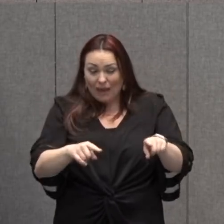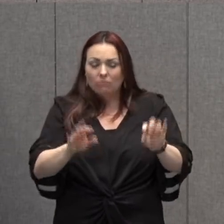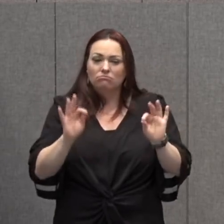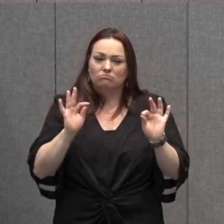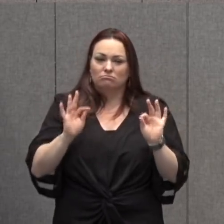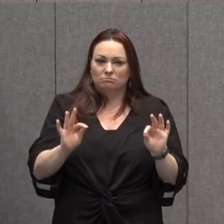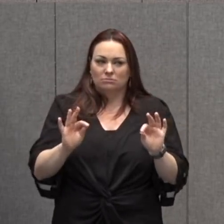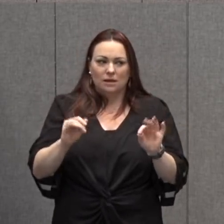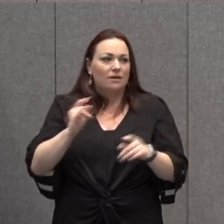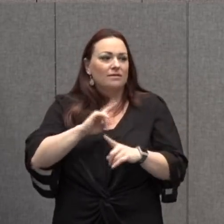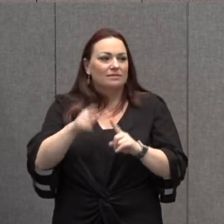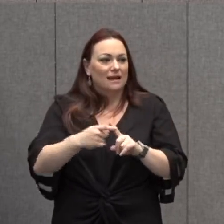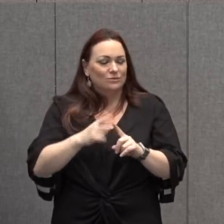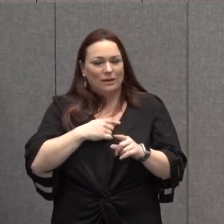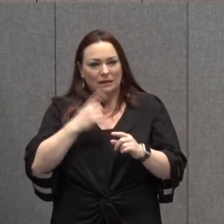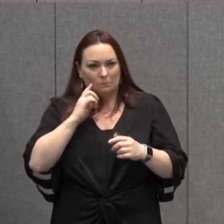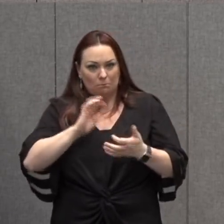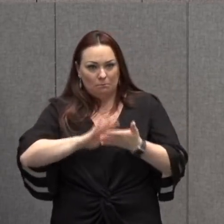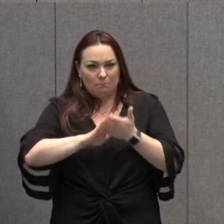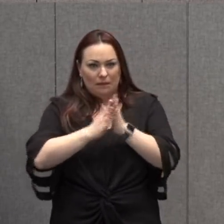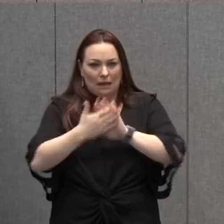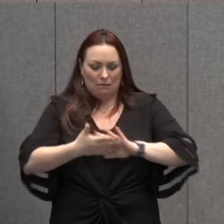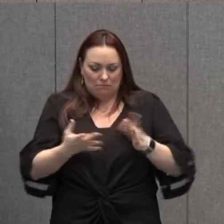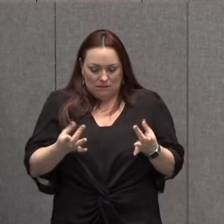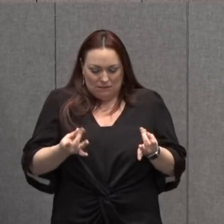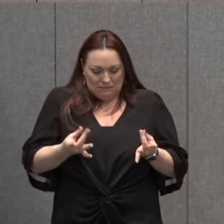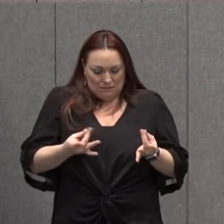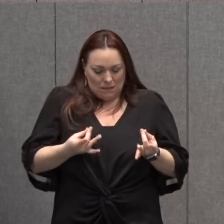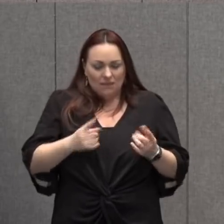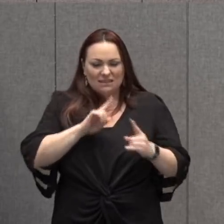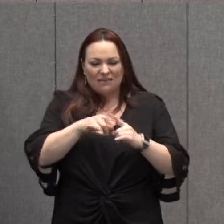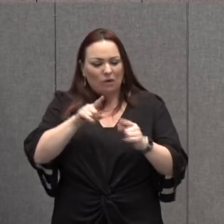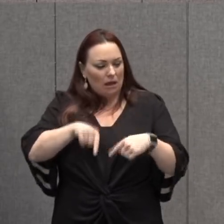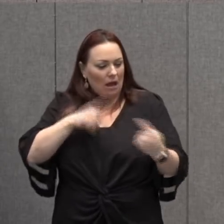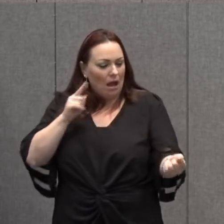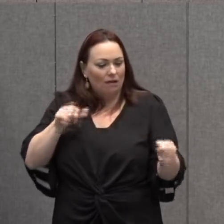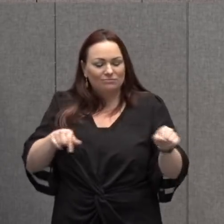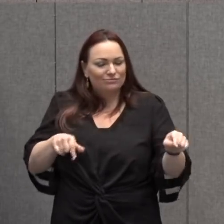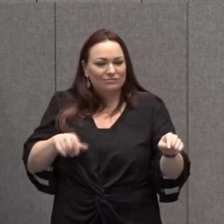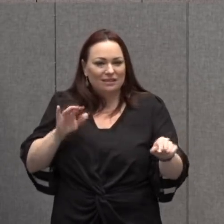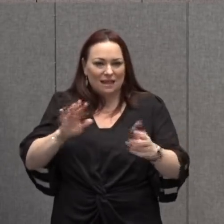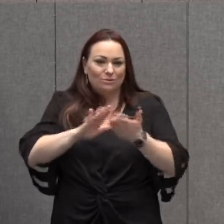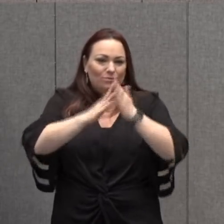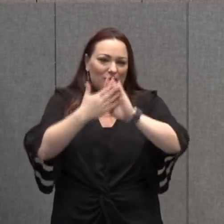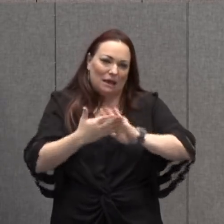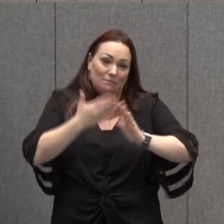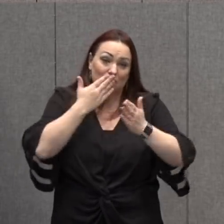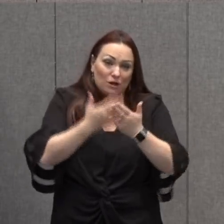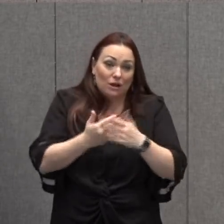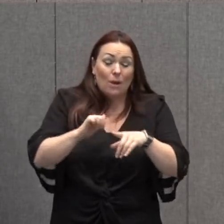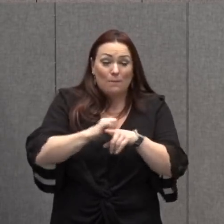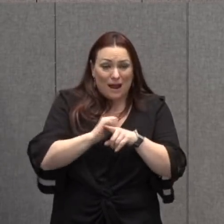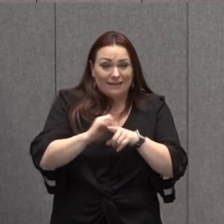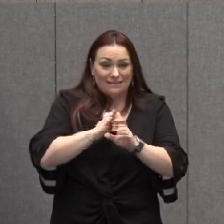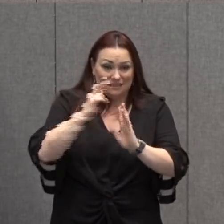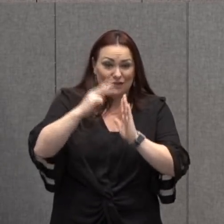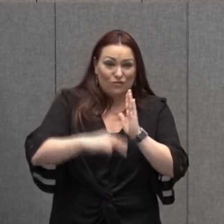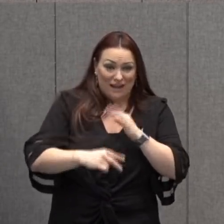I mean that's where you get in trouble is when people don't agree. But as long as we agree on the rules, I think we're good. And we're getting practice in reading these. That's the most, - Yes.